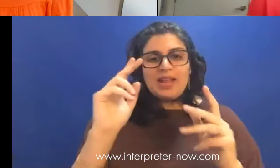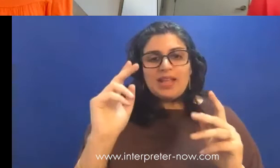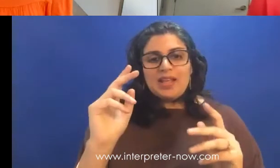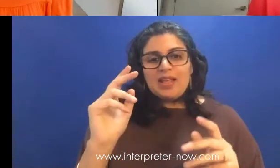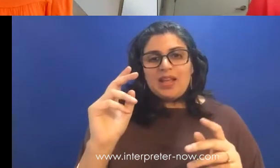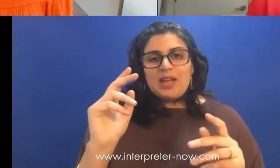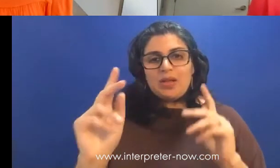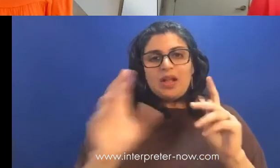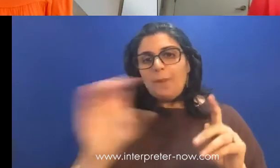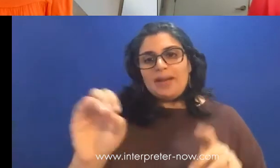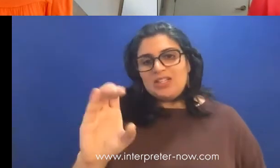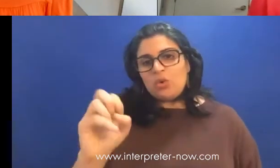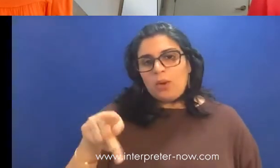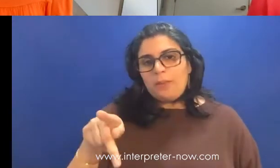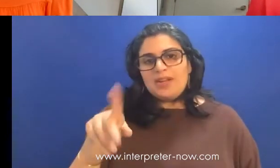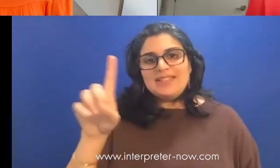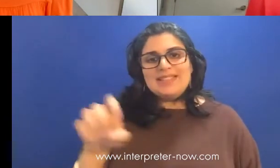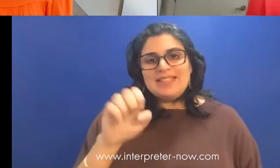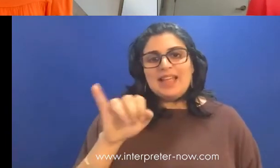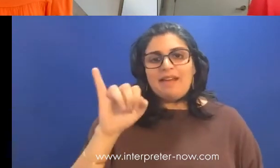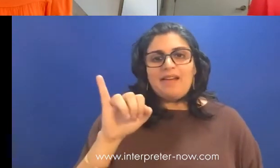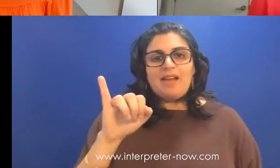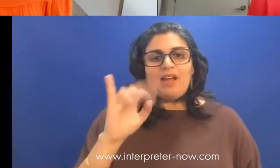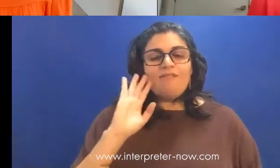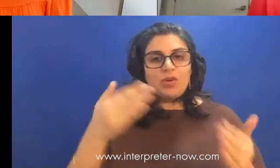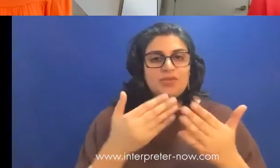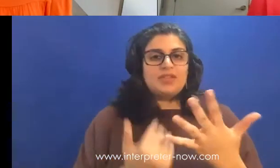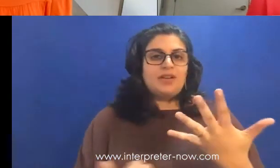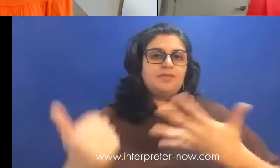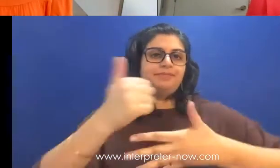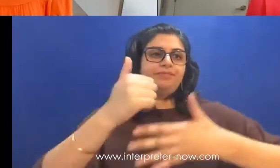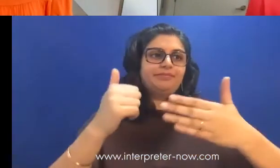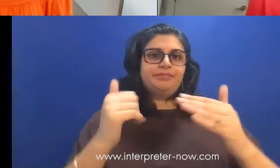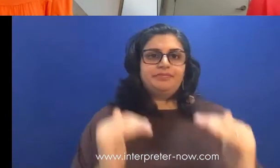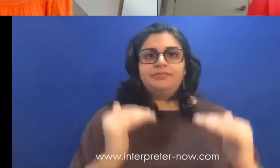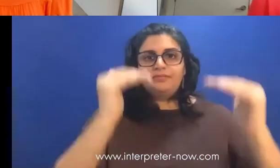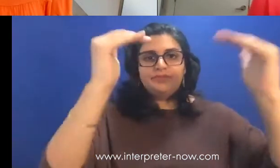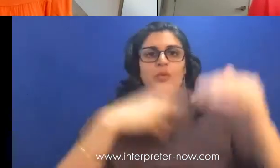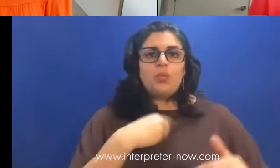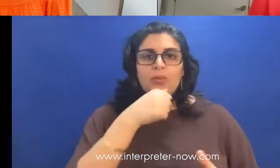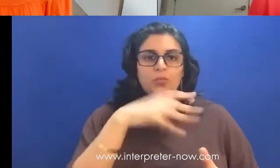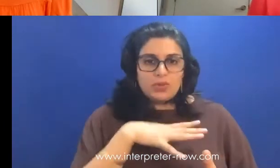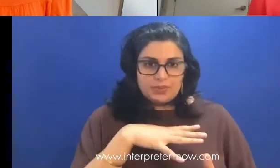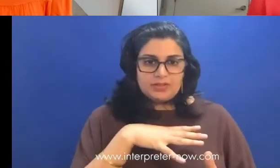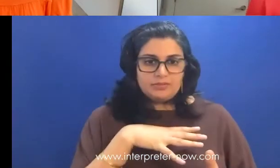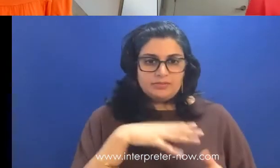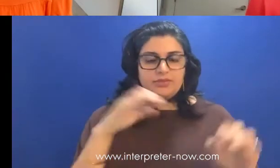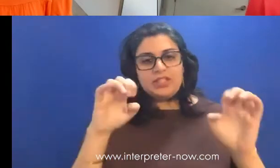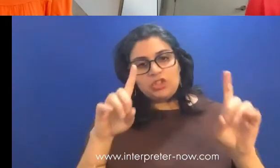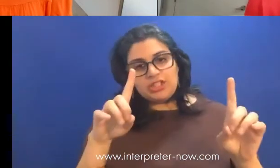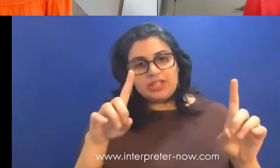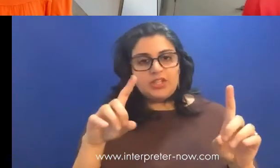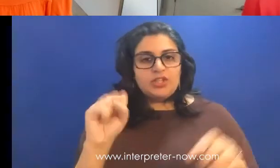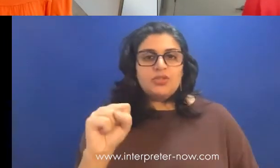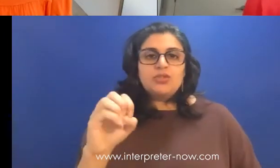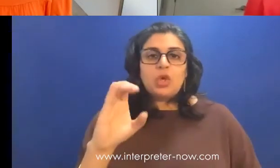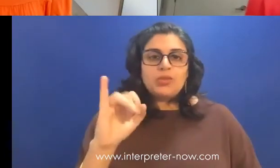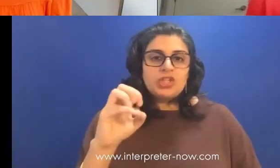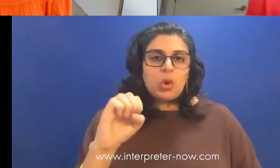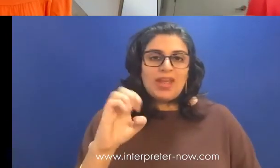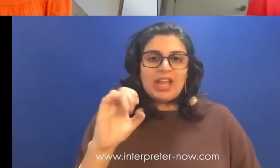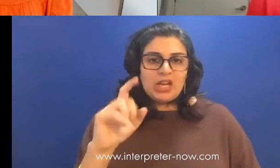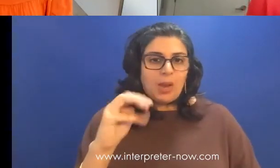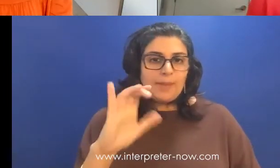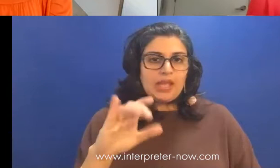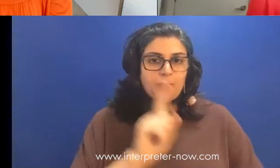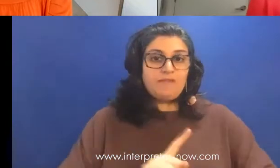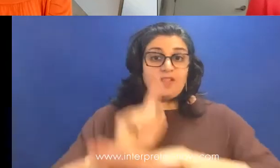at has focused on elevating White women, generally with educational and socioeconomic privilege.